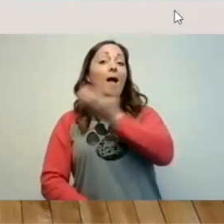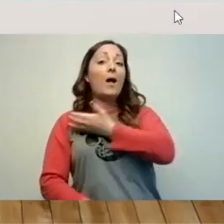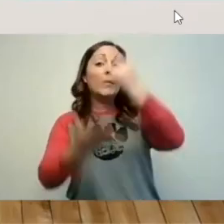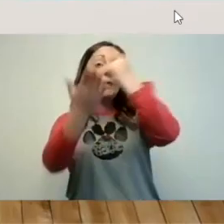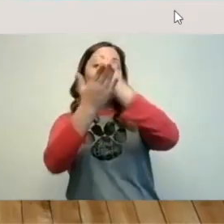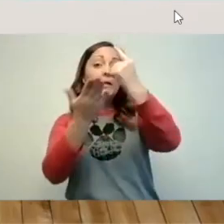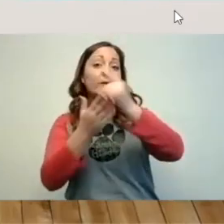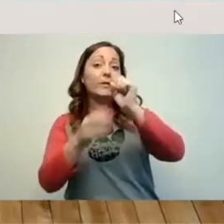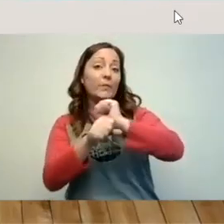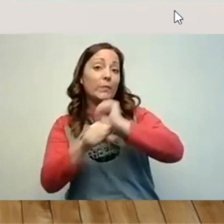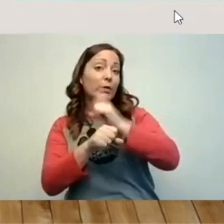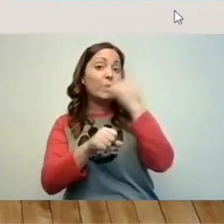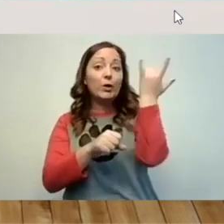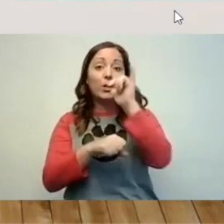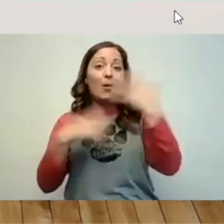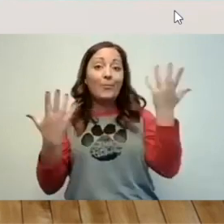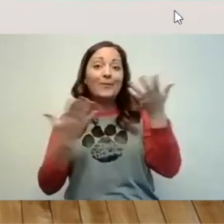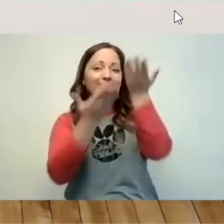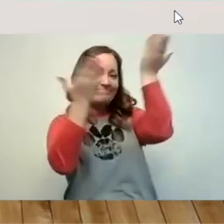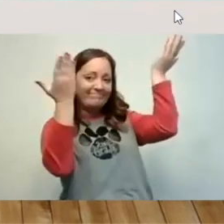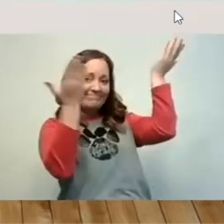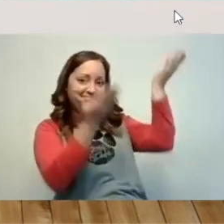that we send out to parents and teachers.